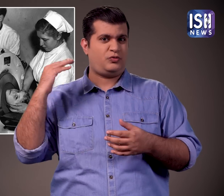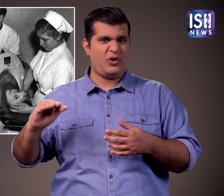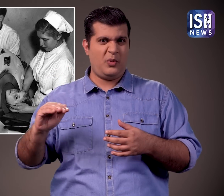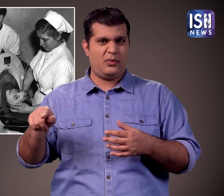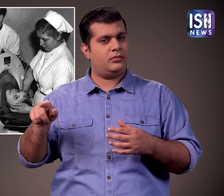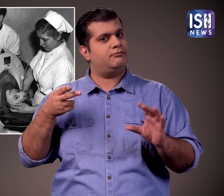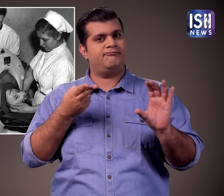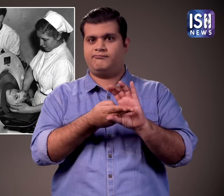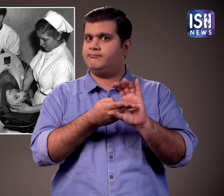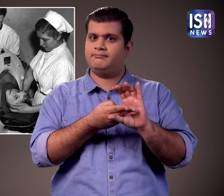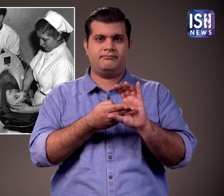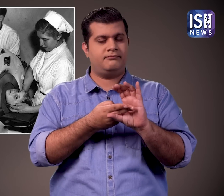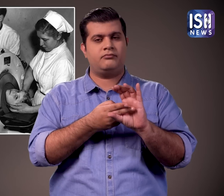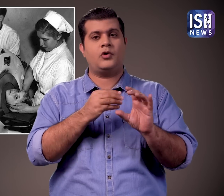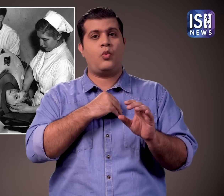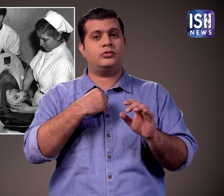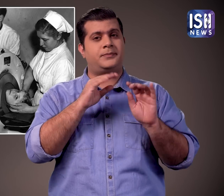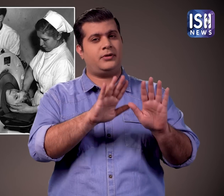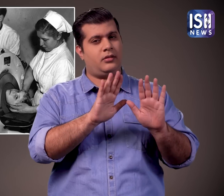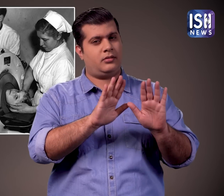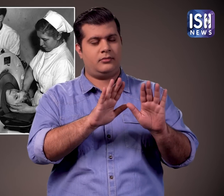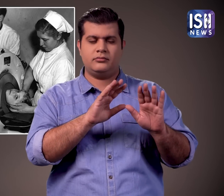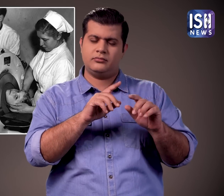As a child, Paul was placed in this machine and stayed in the hospital.